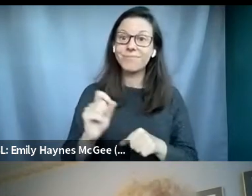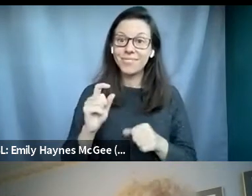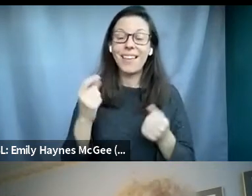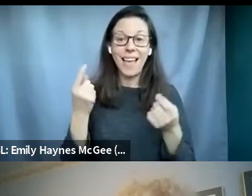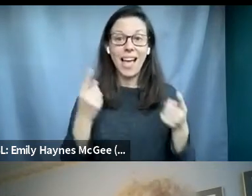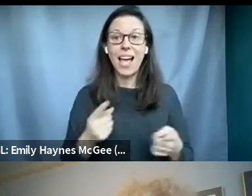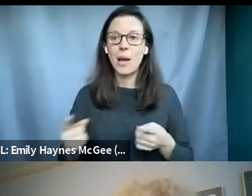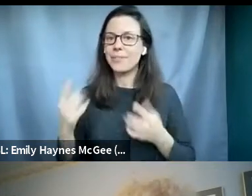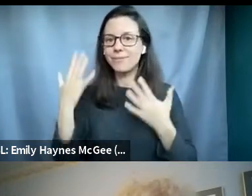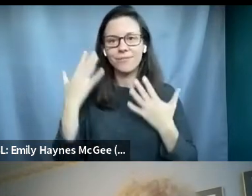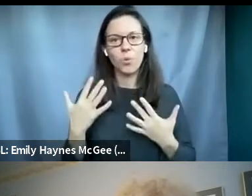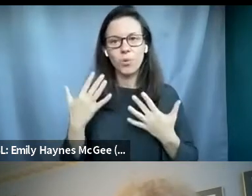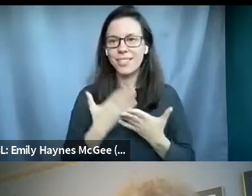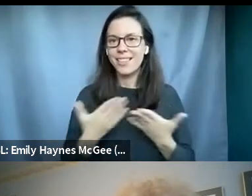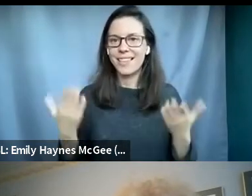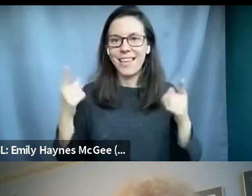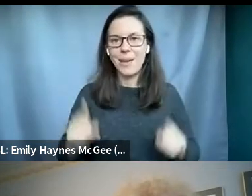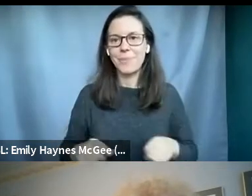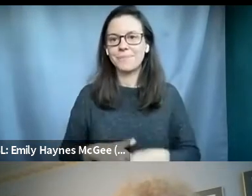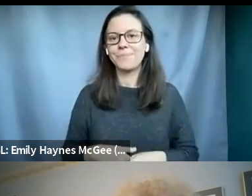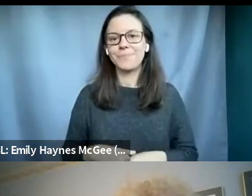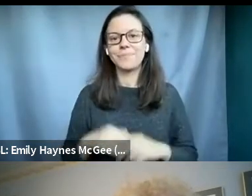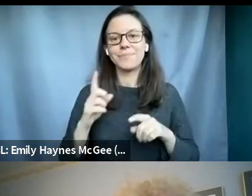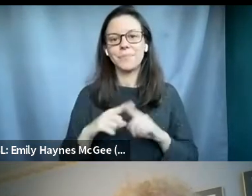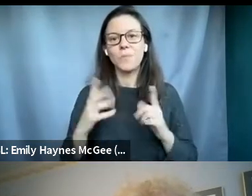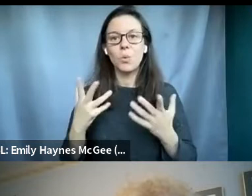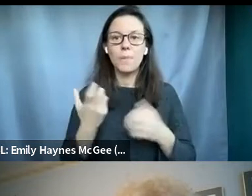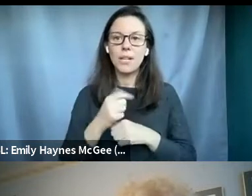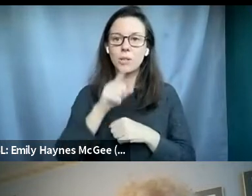So it was just an unfortunate moment but we wanted to make sure we well funded everyone